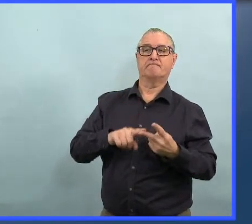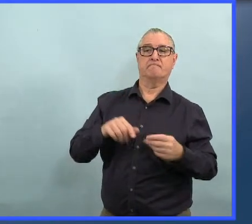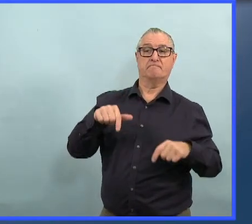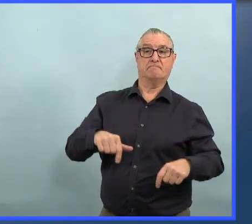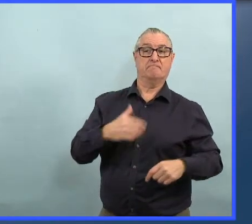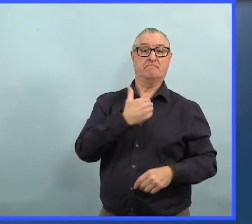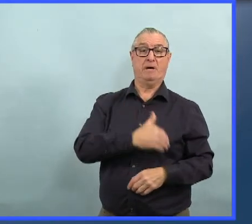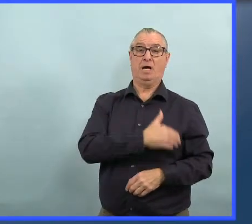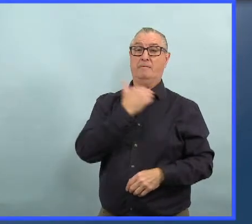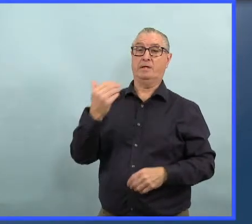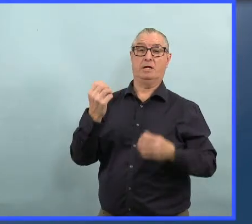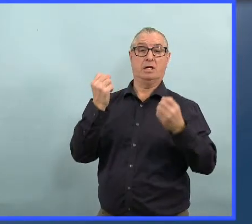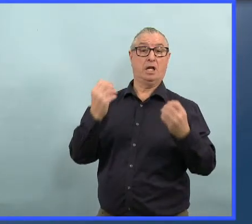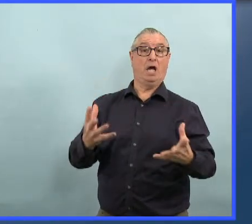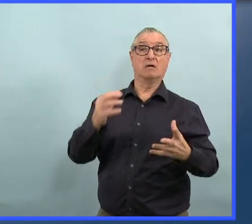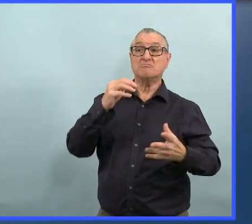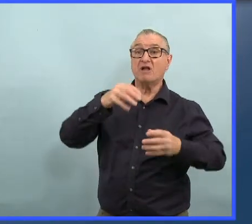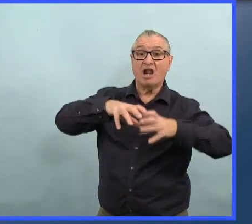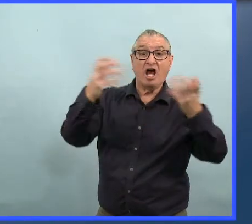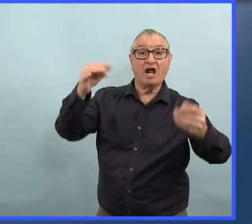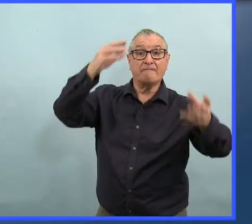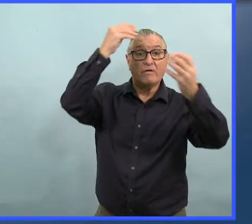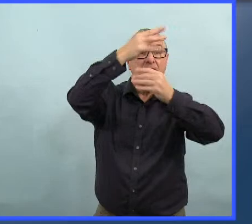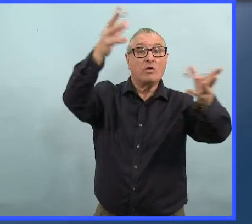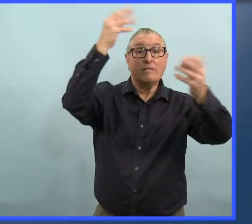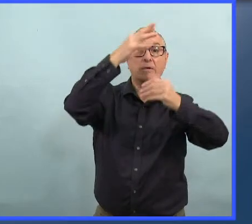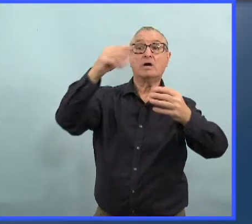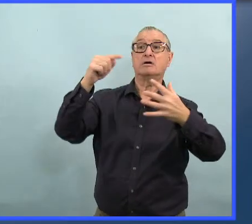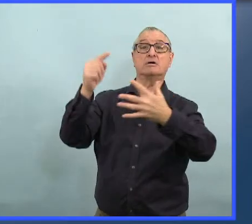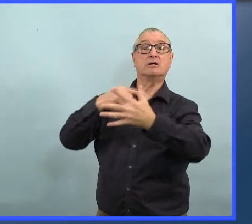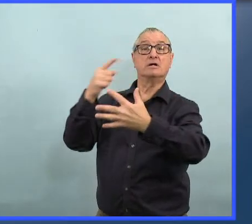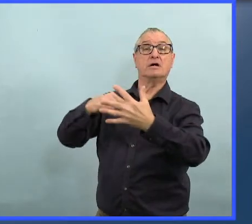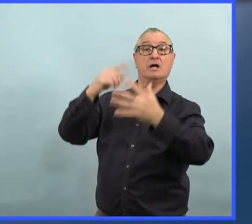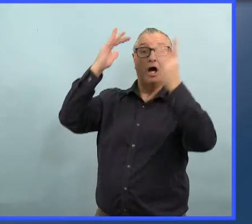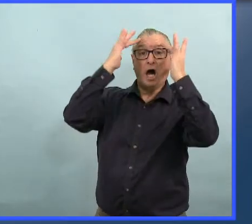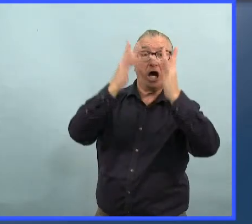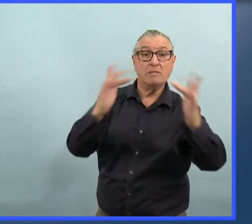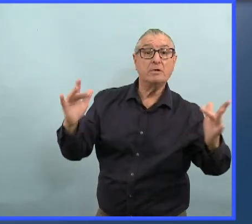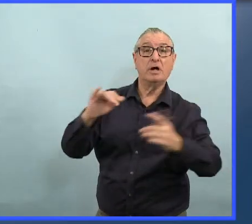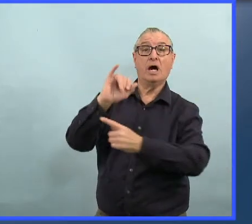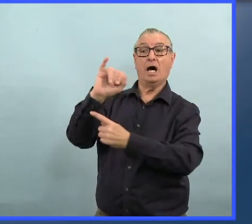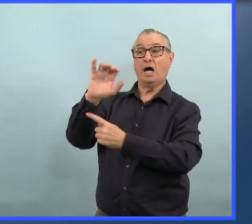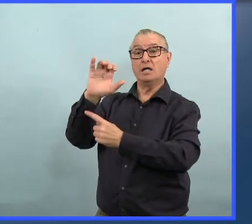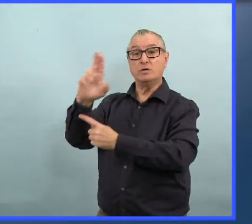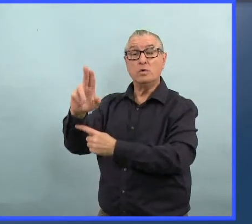hospitalizations among children younger than five so what are we seeing now in terms of severity of